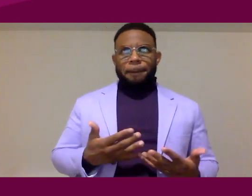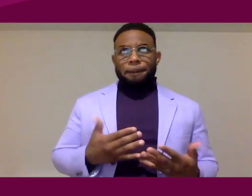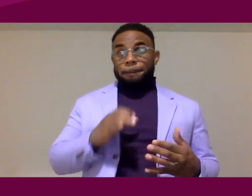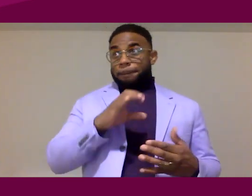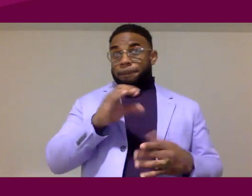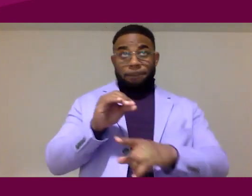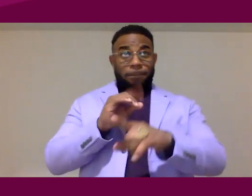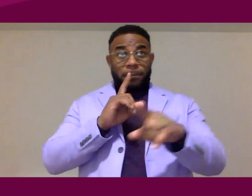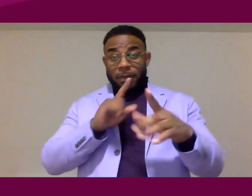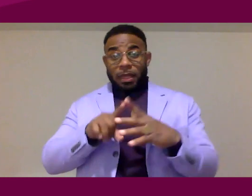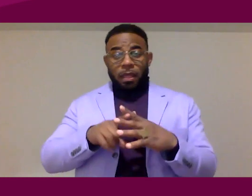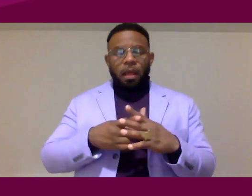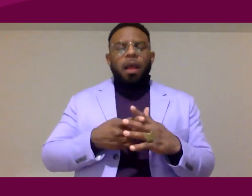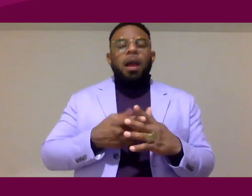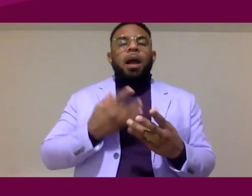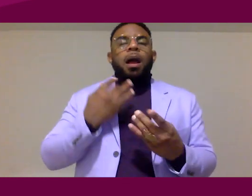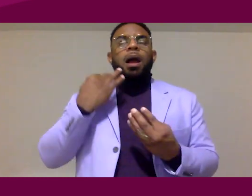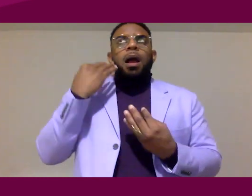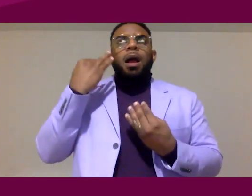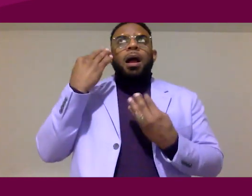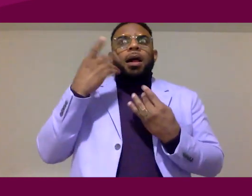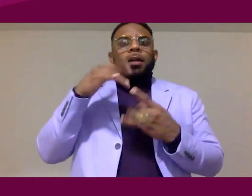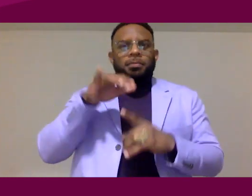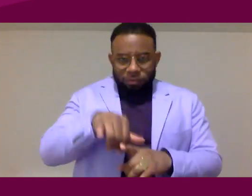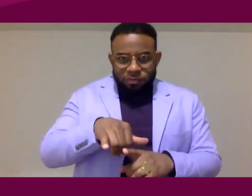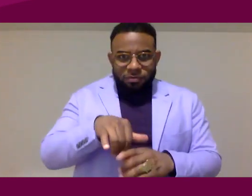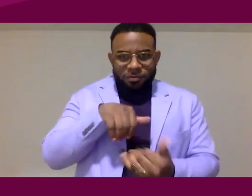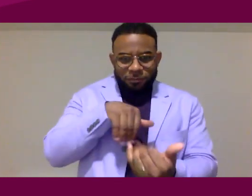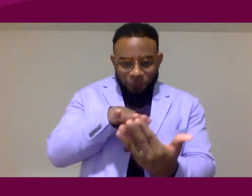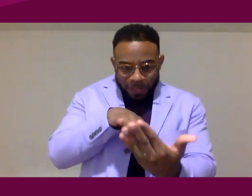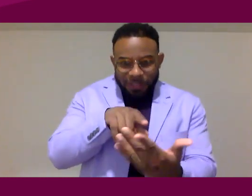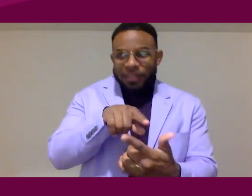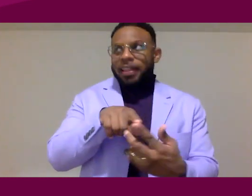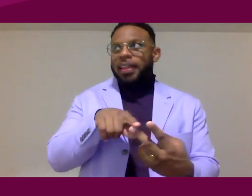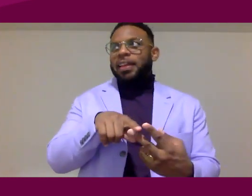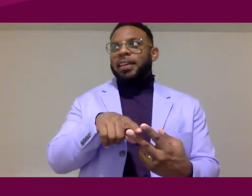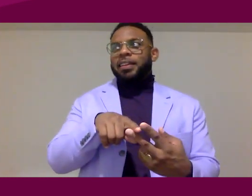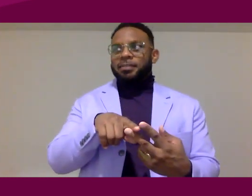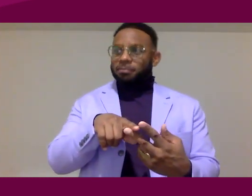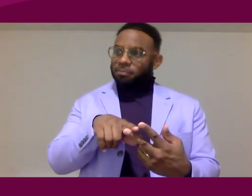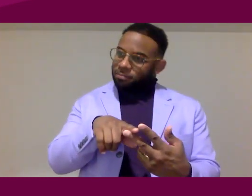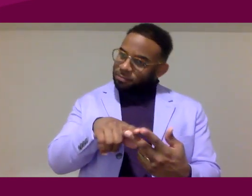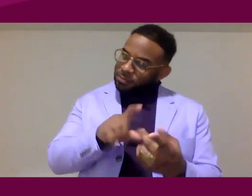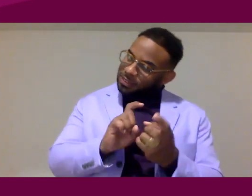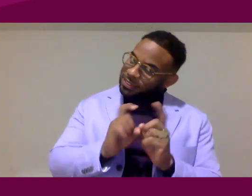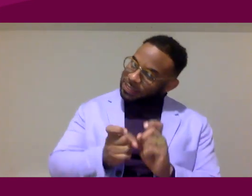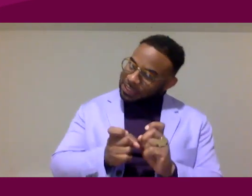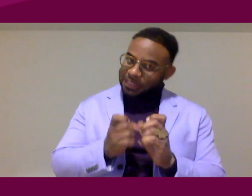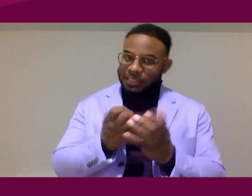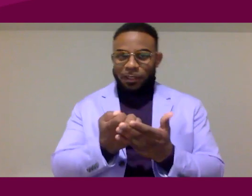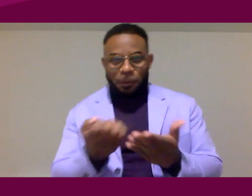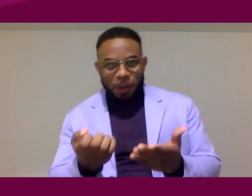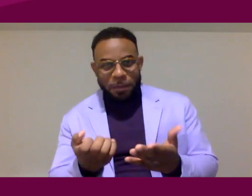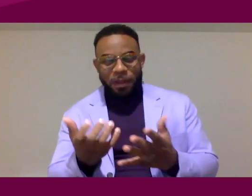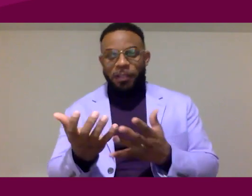Companies are starting to think about that, address that, change the equipment so that